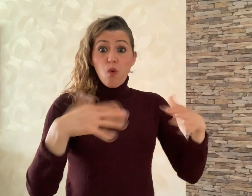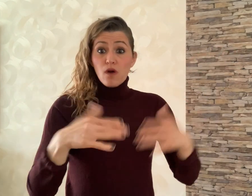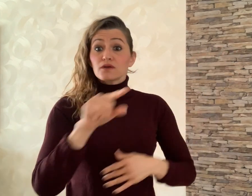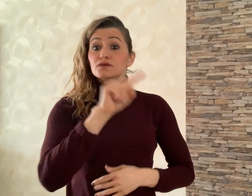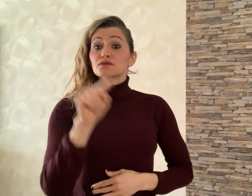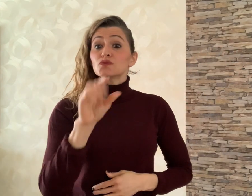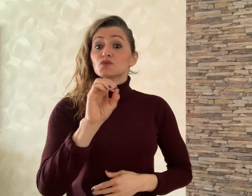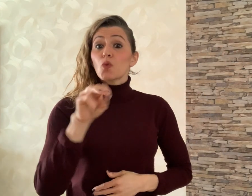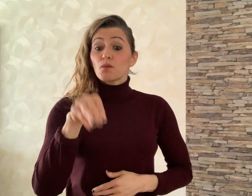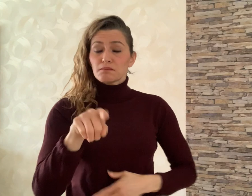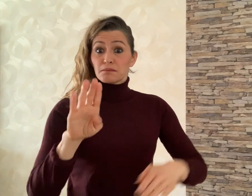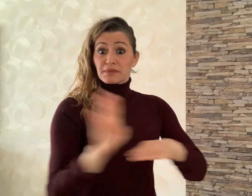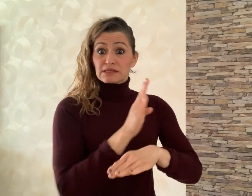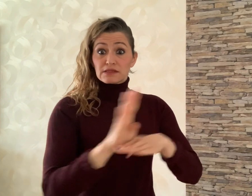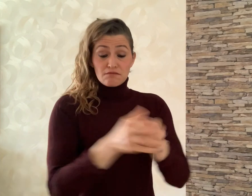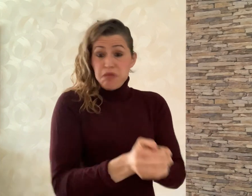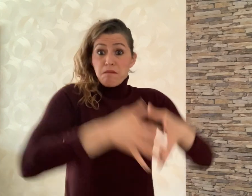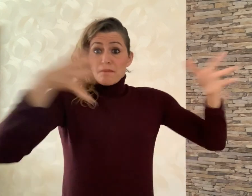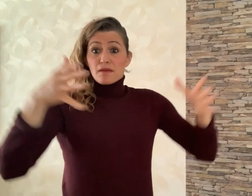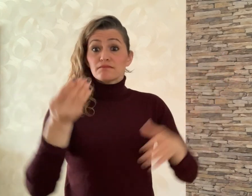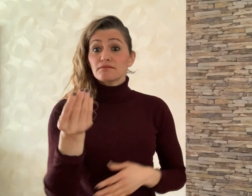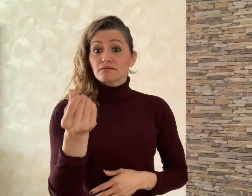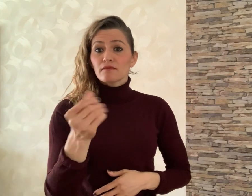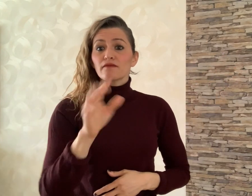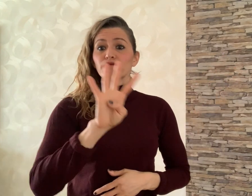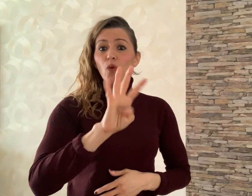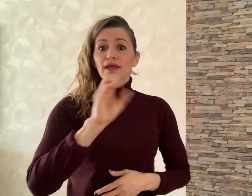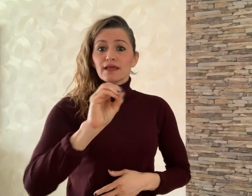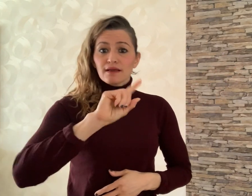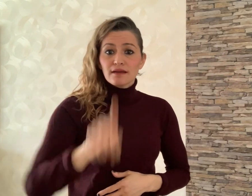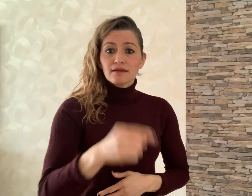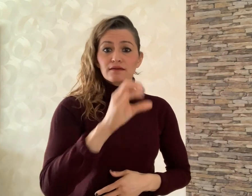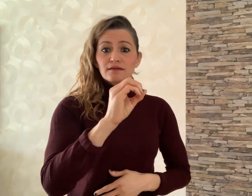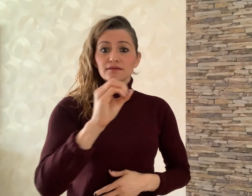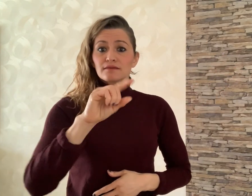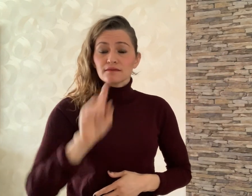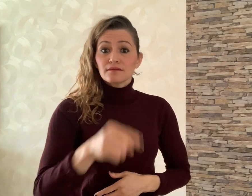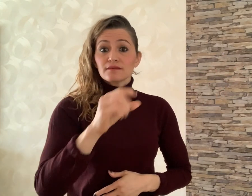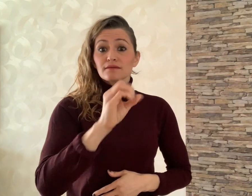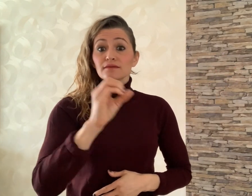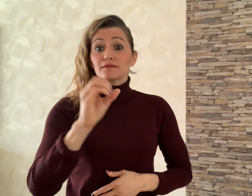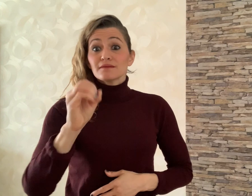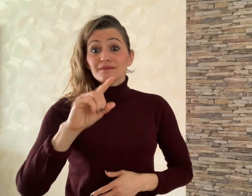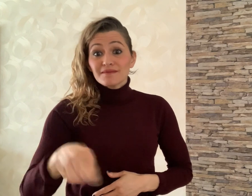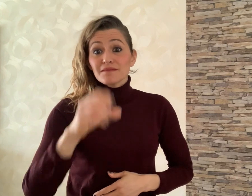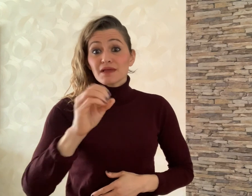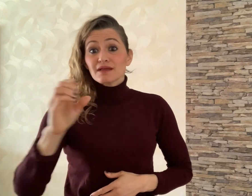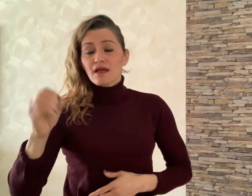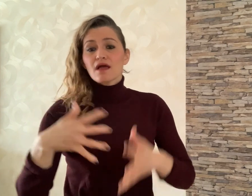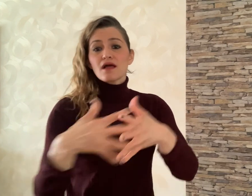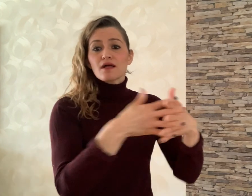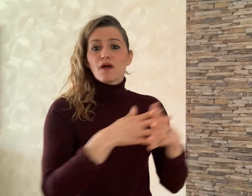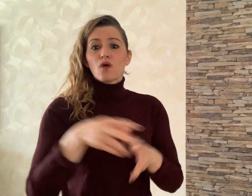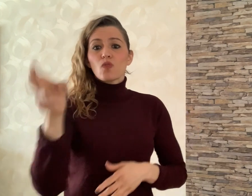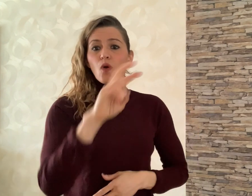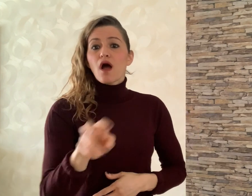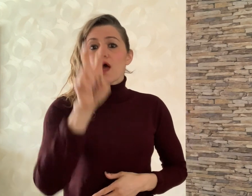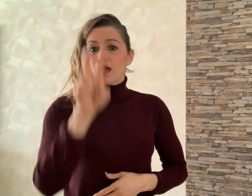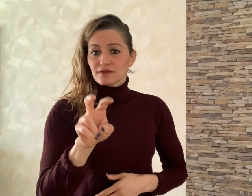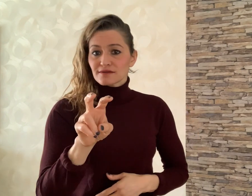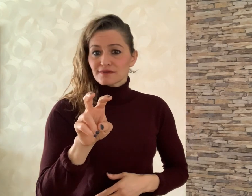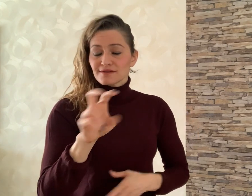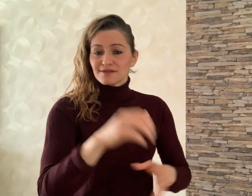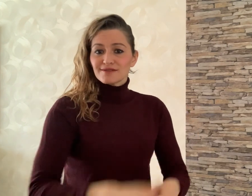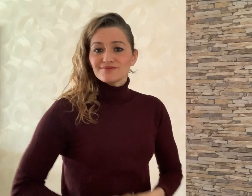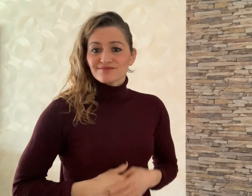making the business worth more than $40 billion USD!